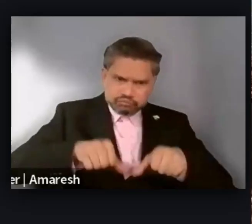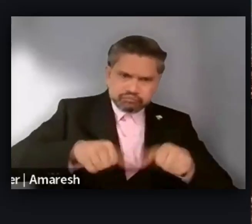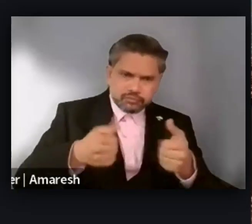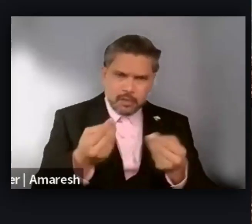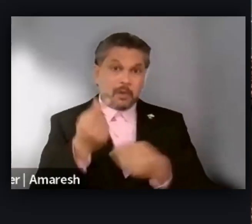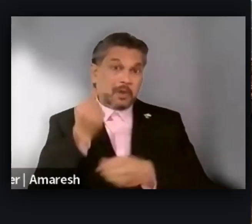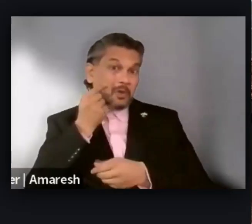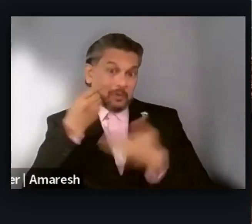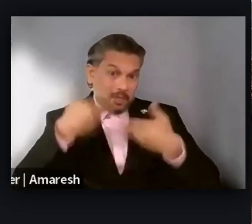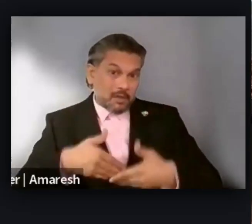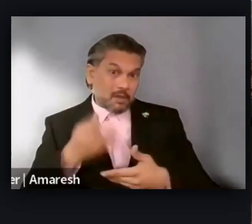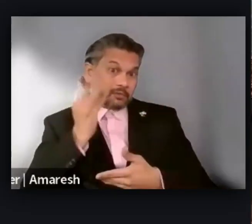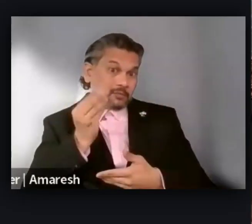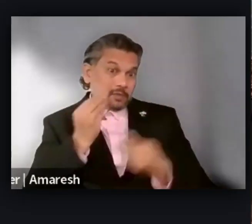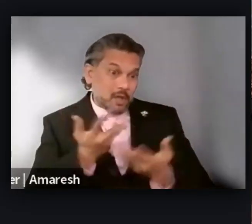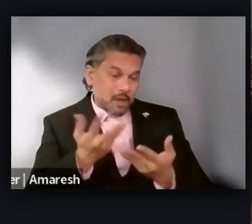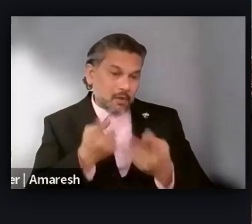experiences so that these can be improved.